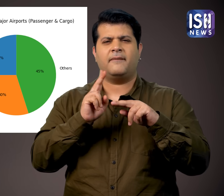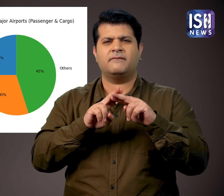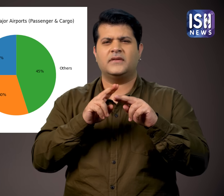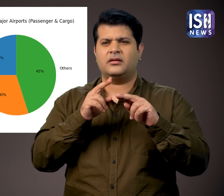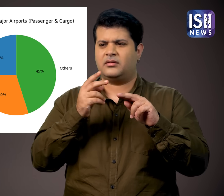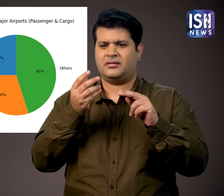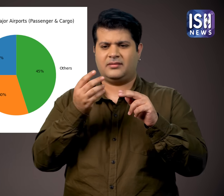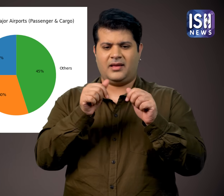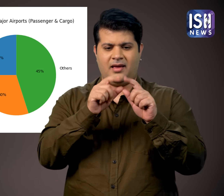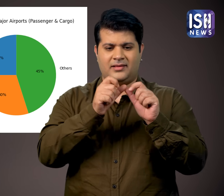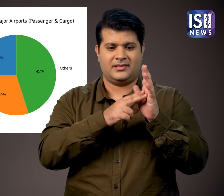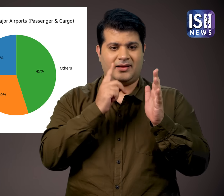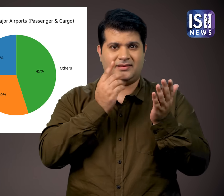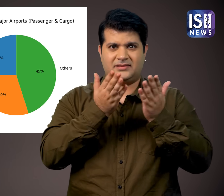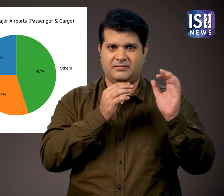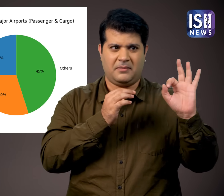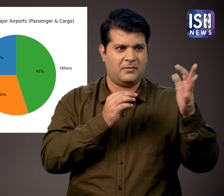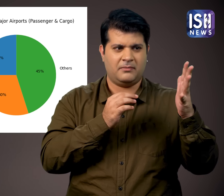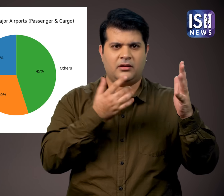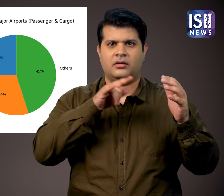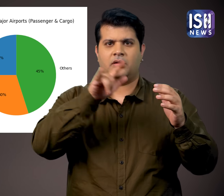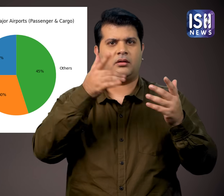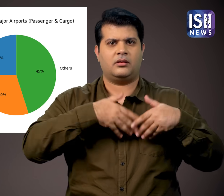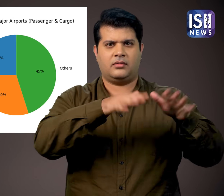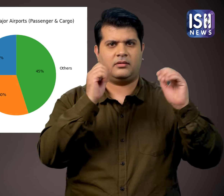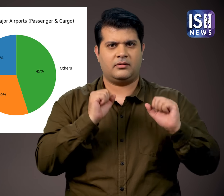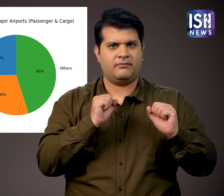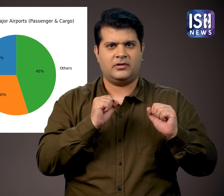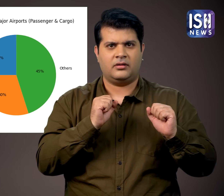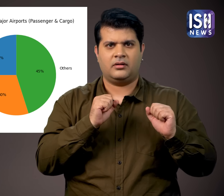If Adani does not provide good services, flight operations would be difficult.